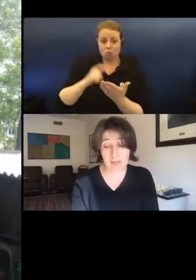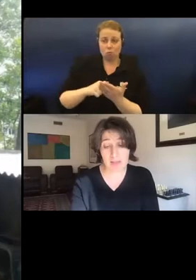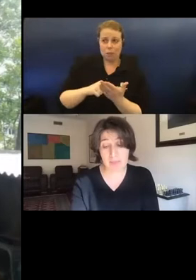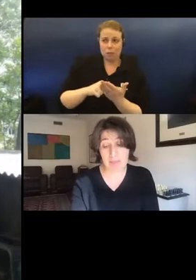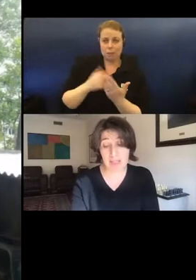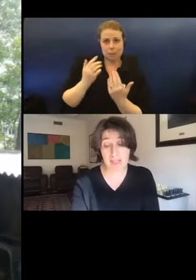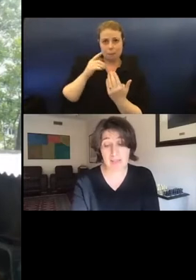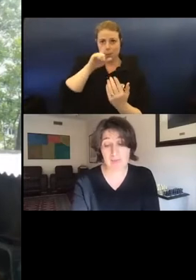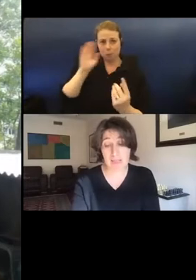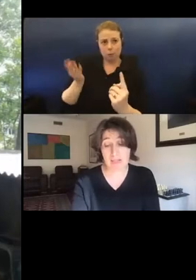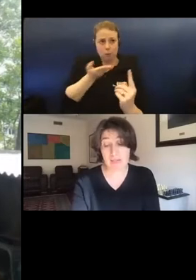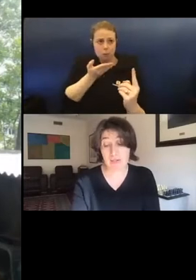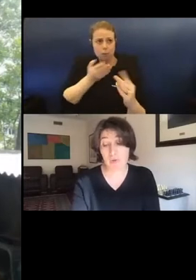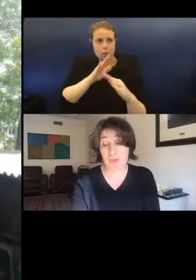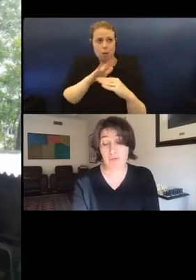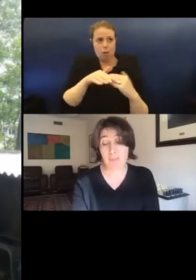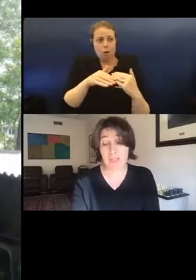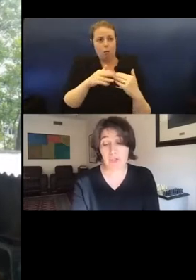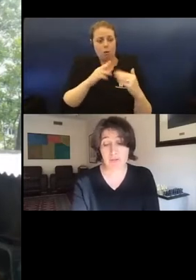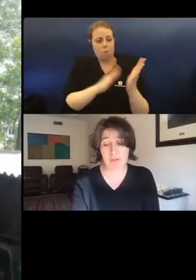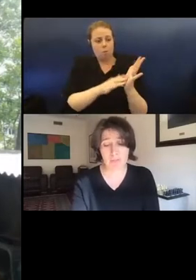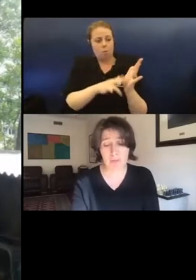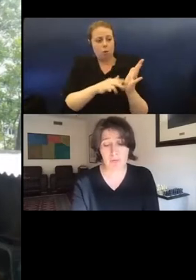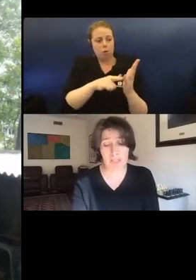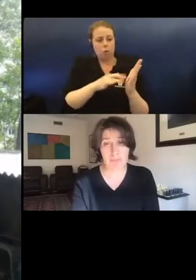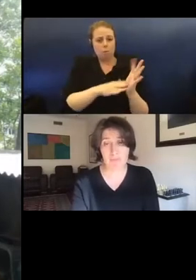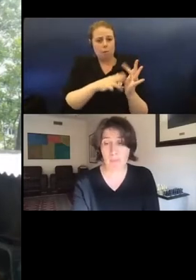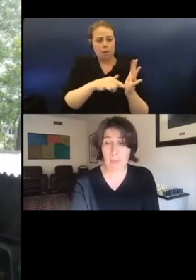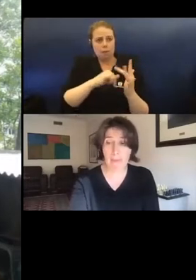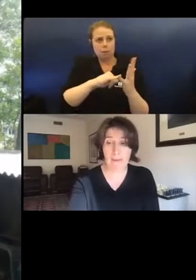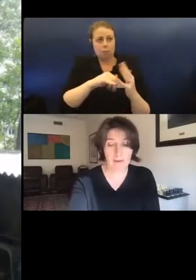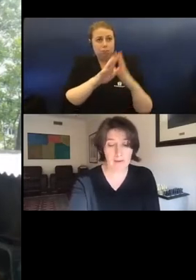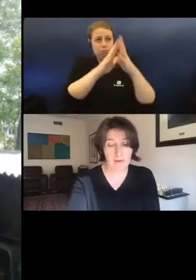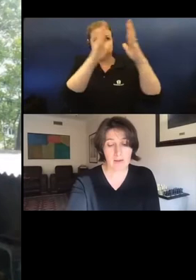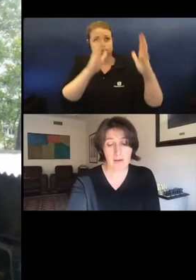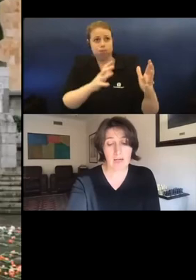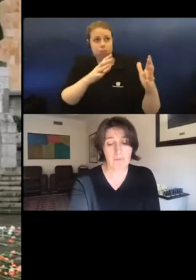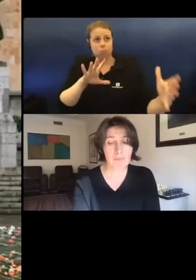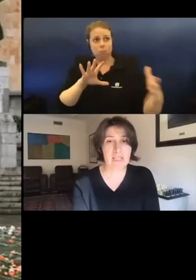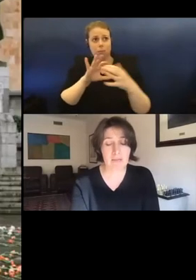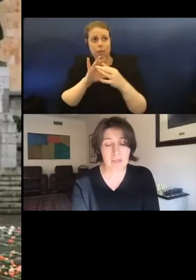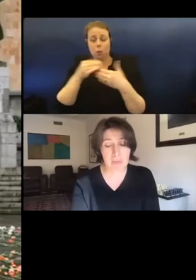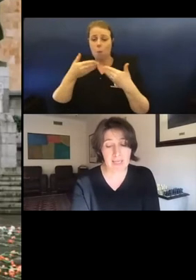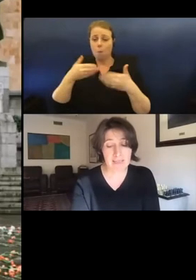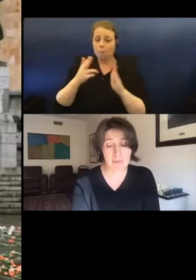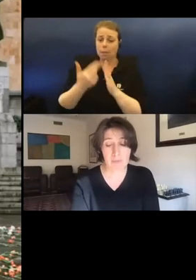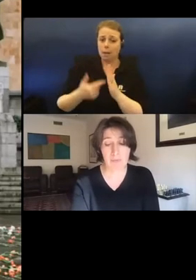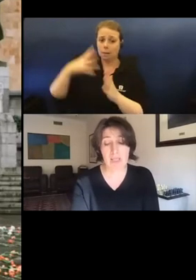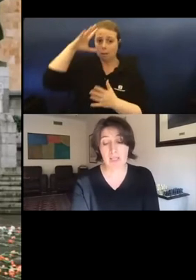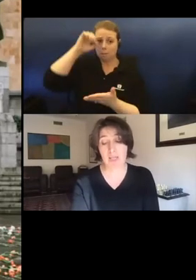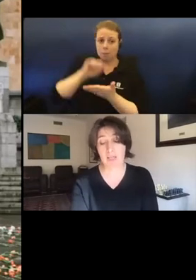public art and ideological formation and memory i come from a time and place where propaganda art